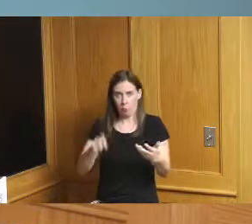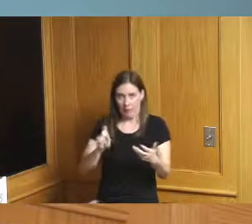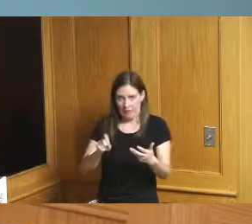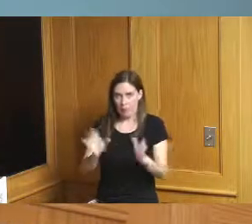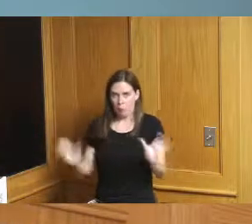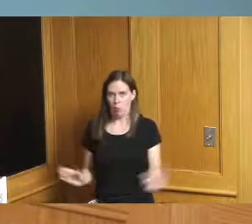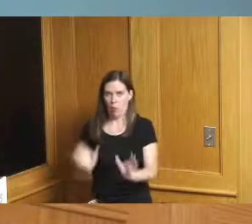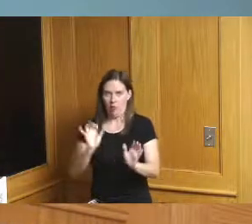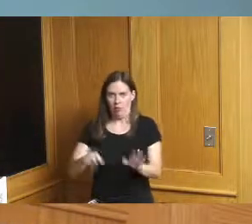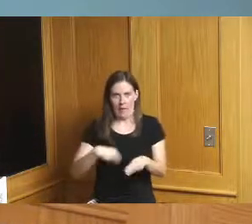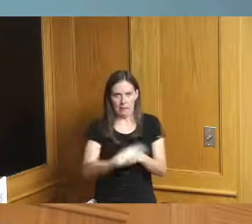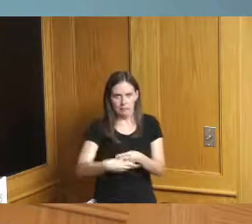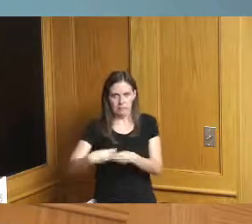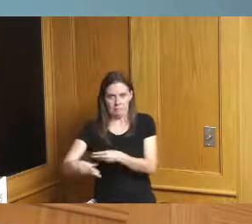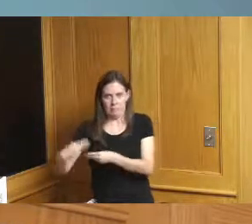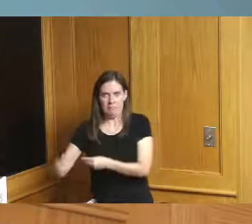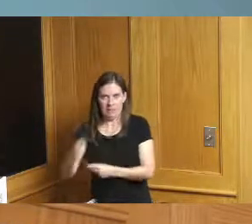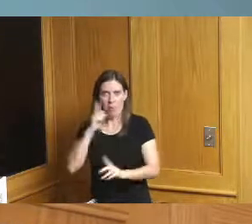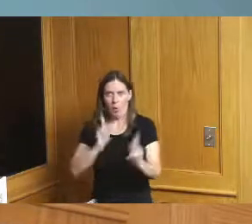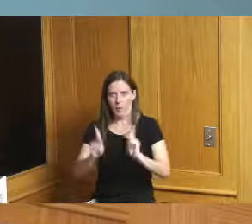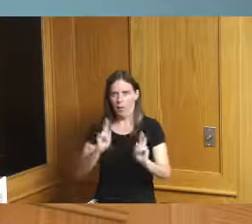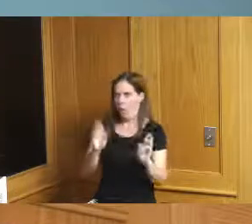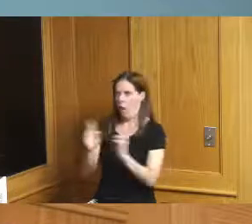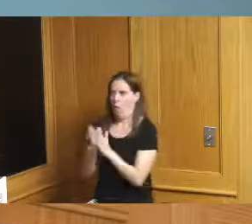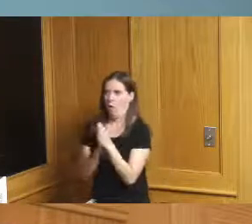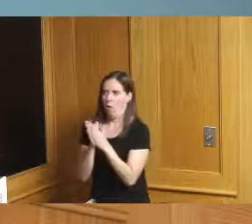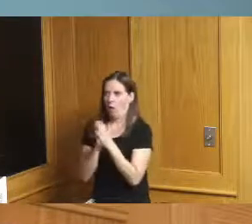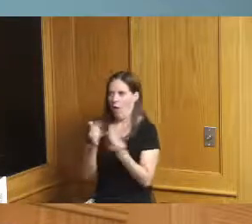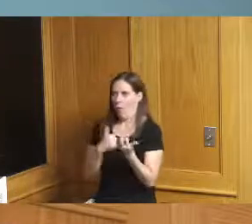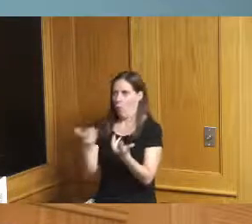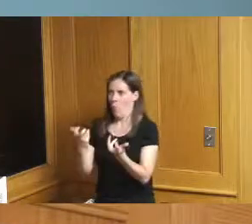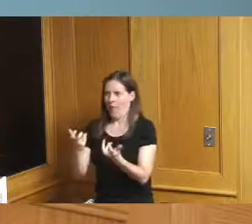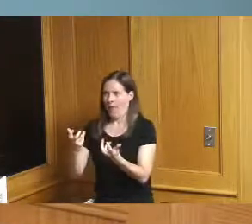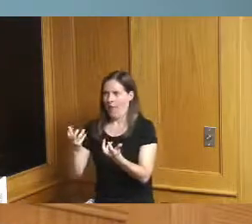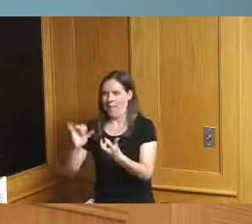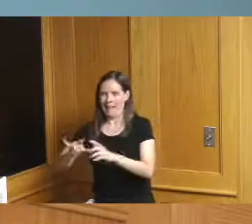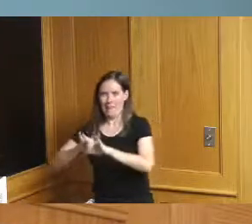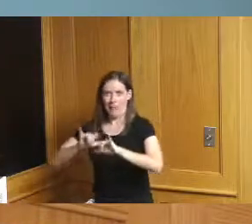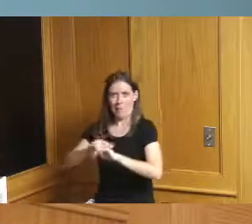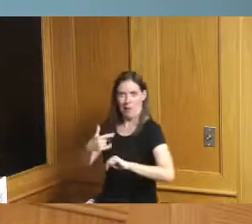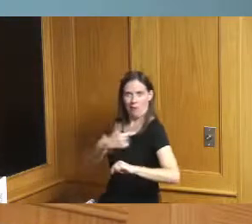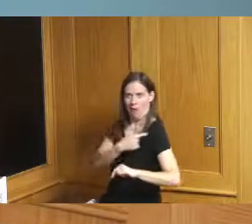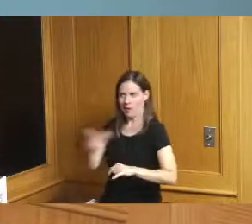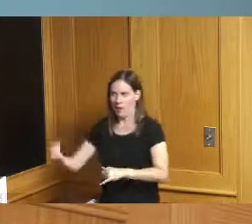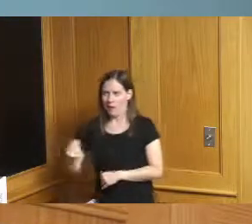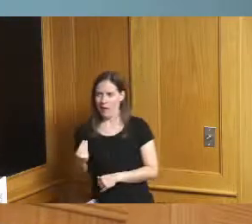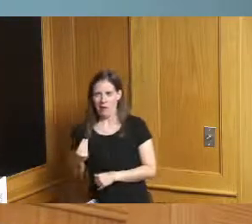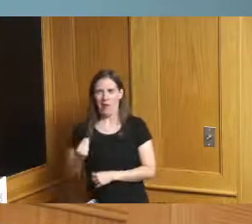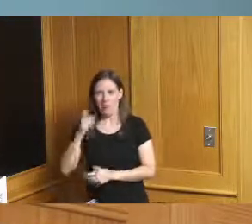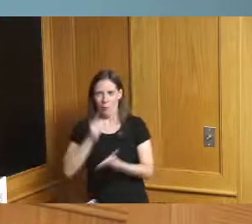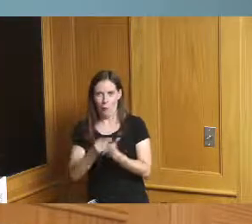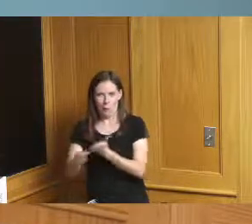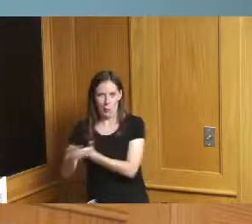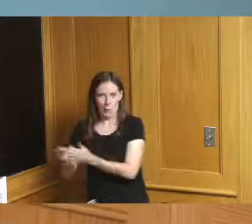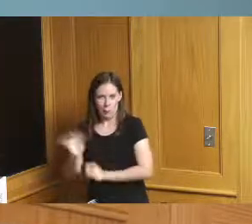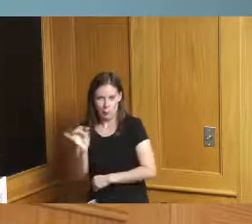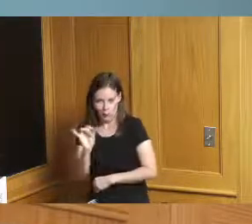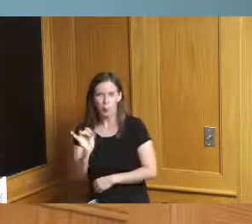help i even talked to our Administrator if there was an opportunity for trying to get 20,000 people